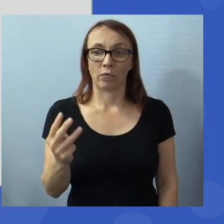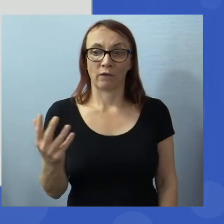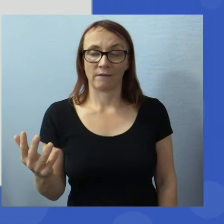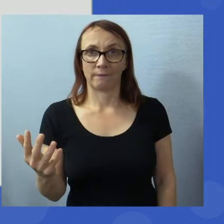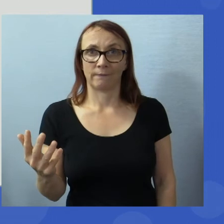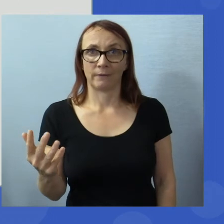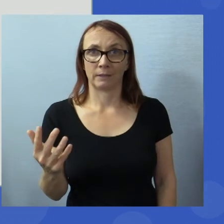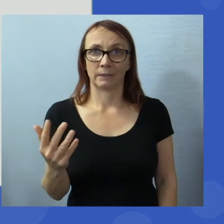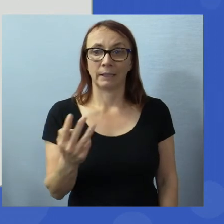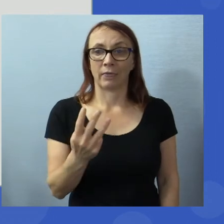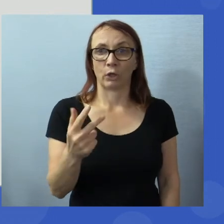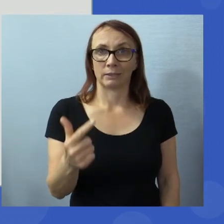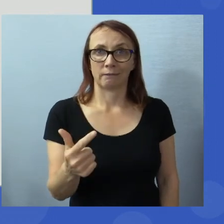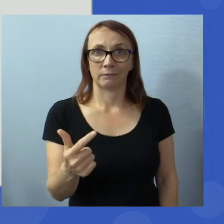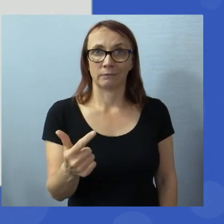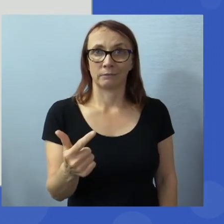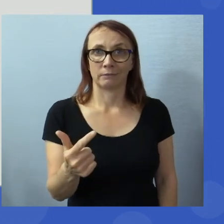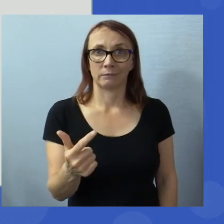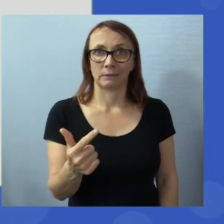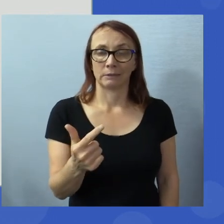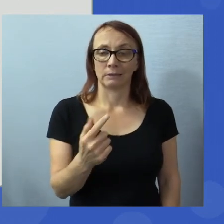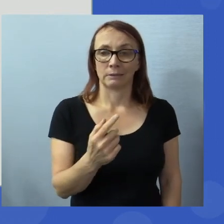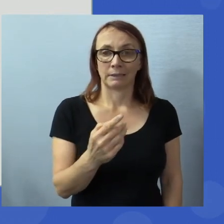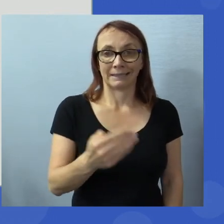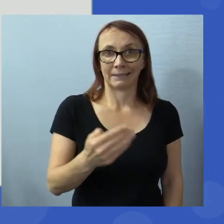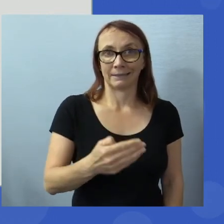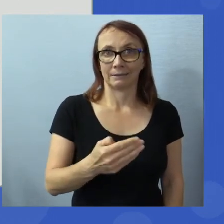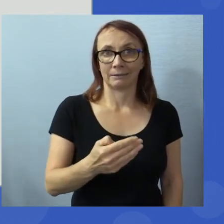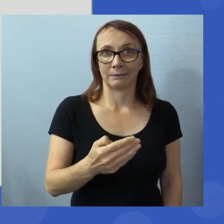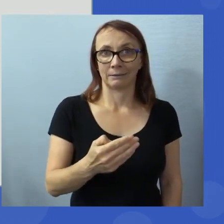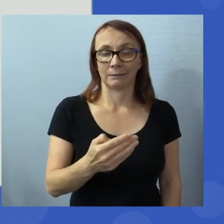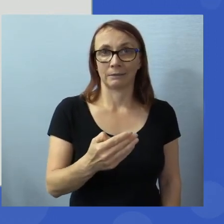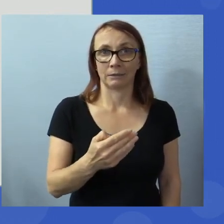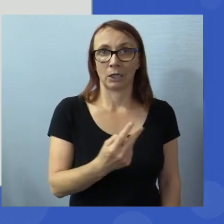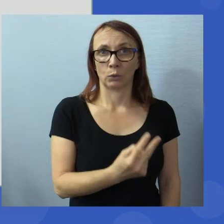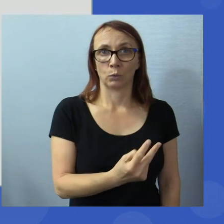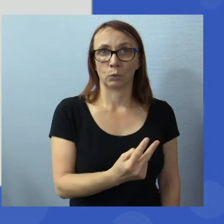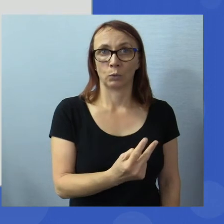agree 37% neither 19% disagree 2% strongly